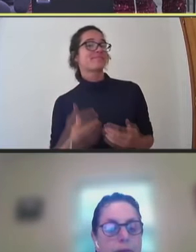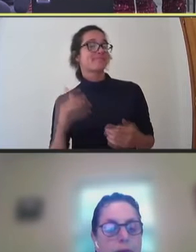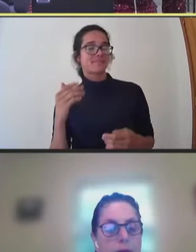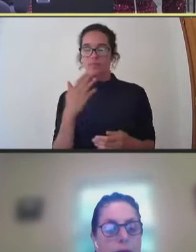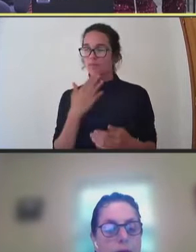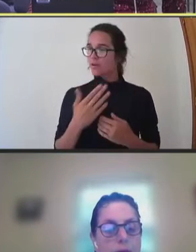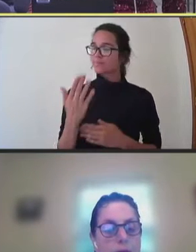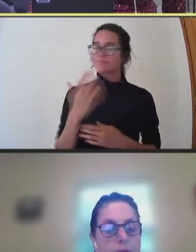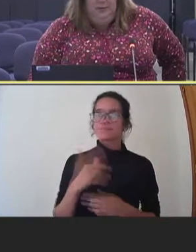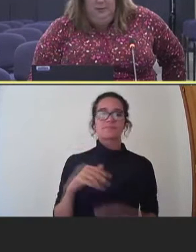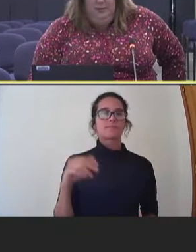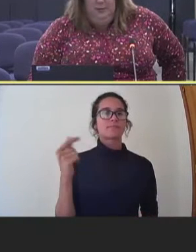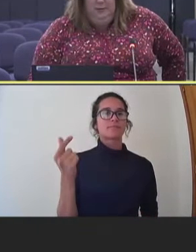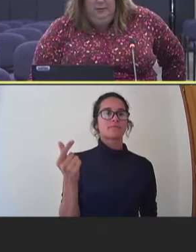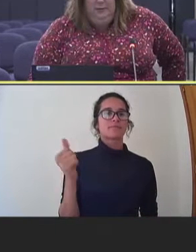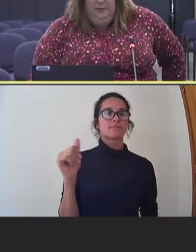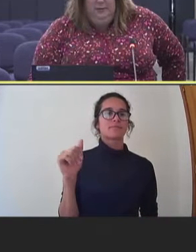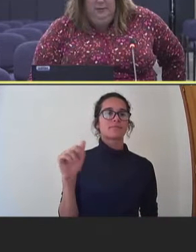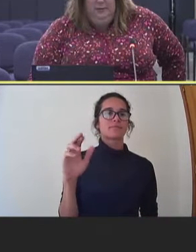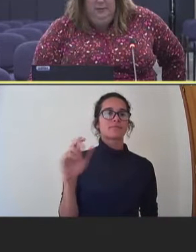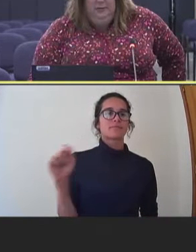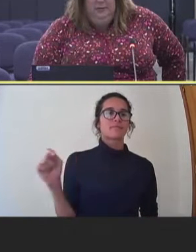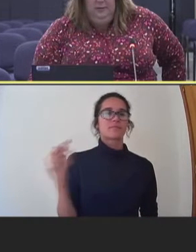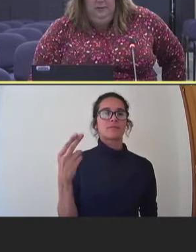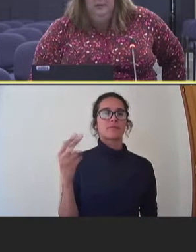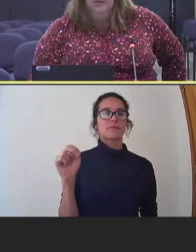Erin Henry: Present.